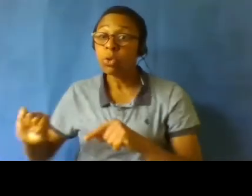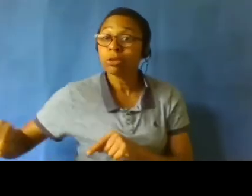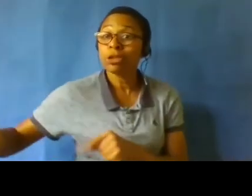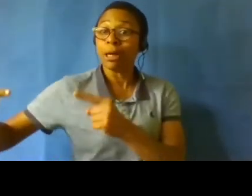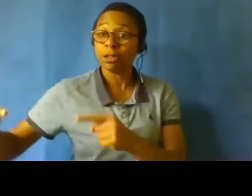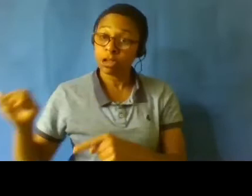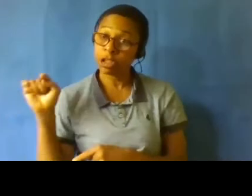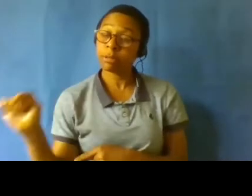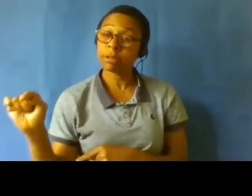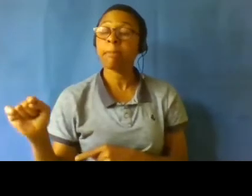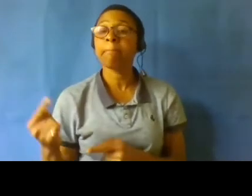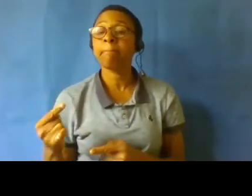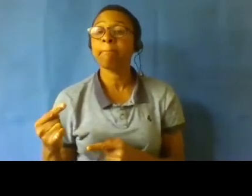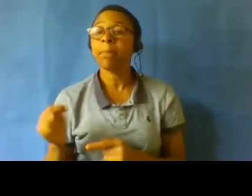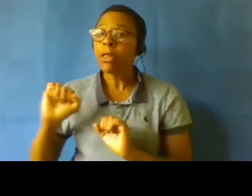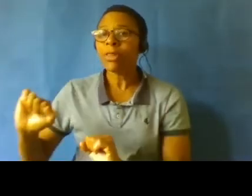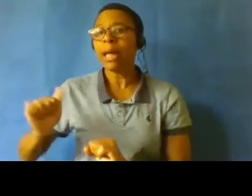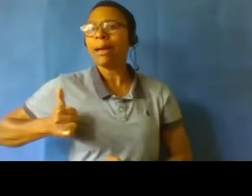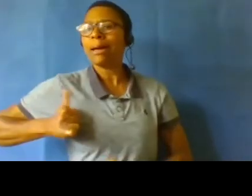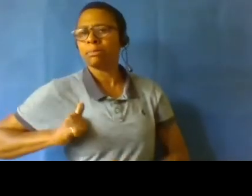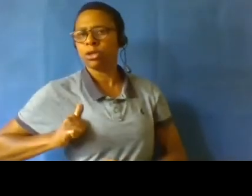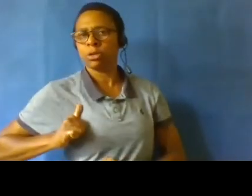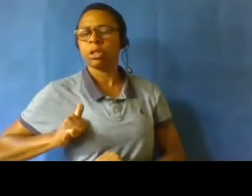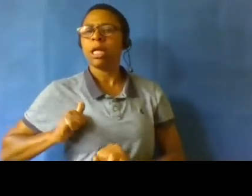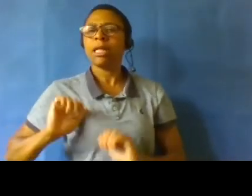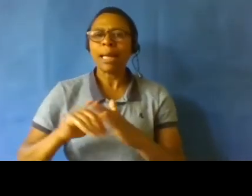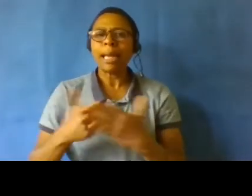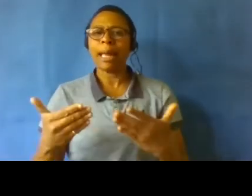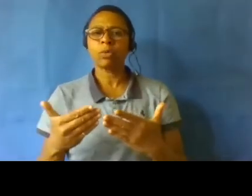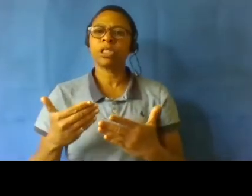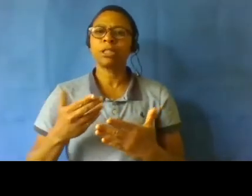institution stemming circumvents for anthropocentric structure of